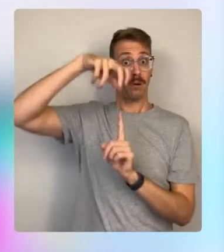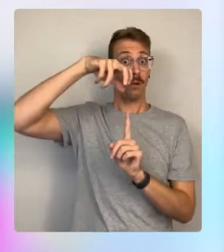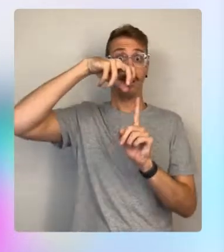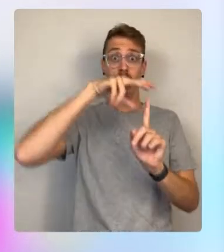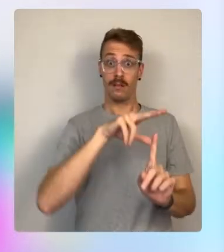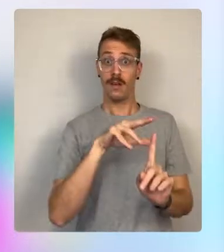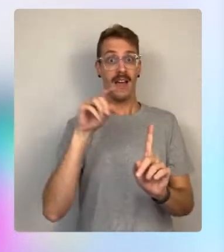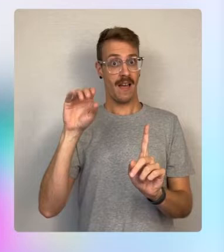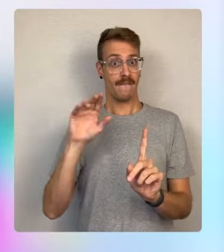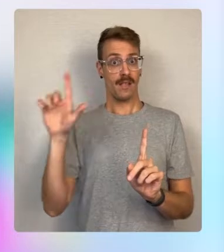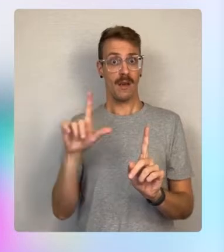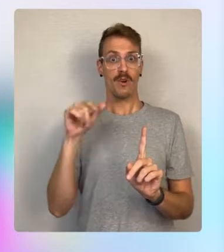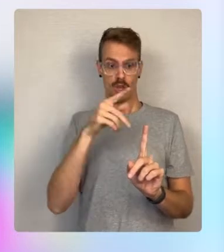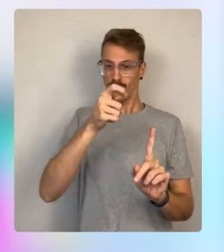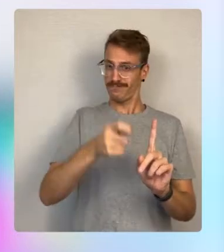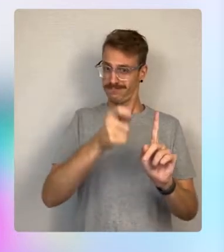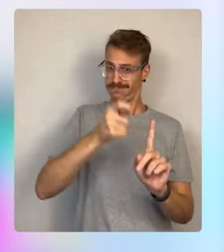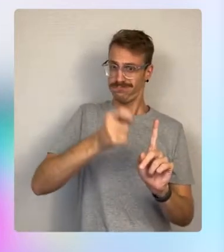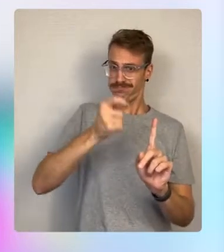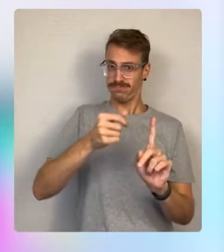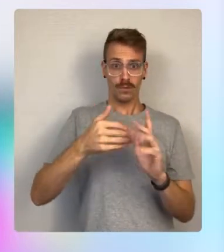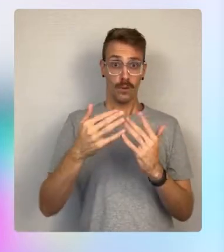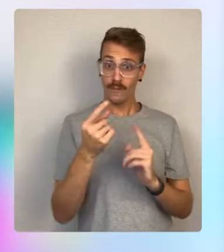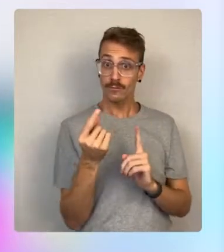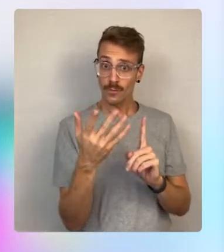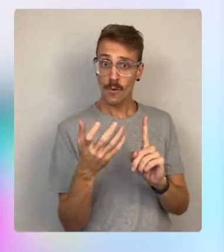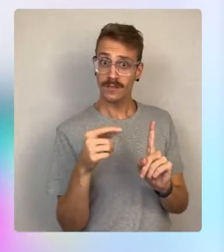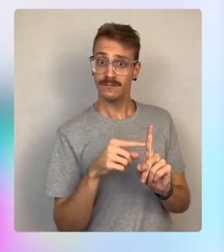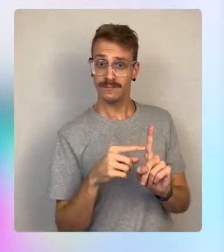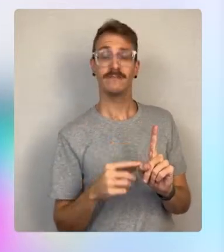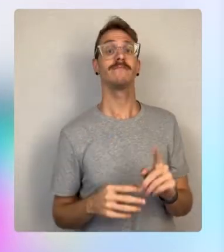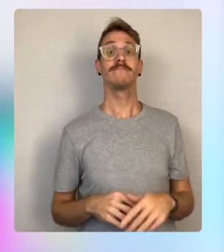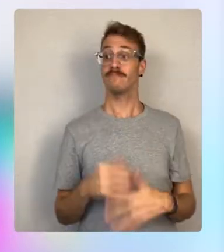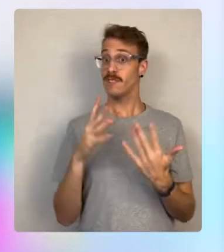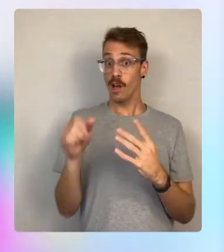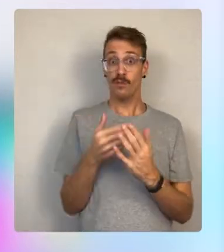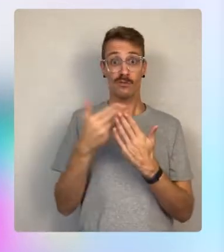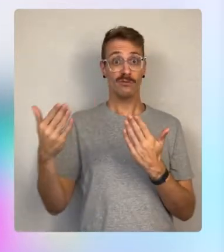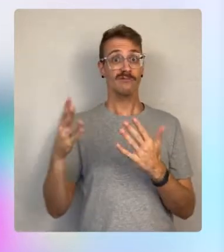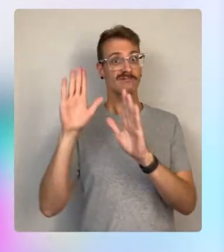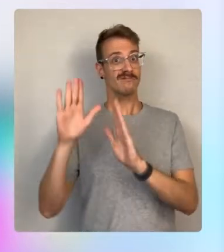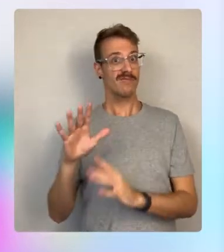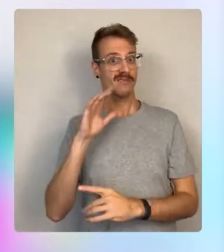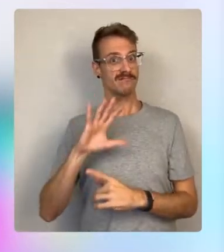you can modify it any way you see fit. The other great thing about the Asset Library